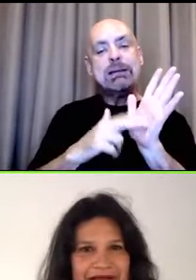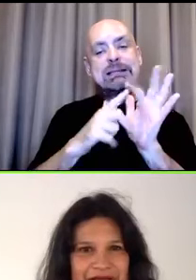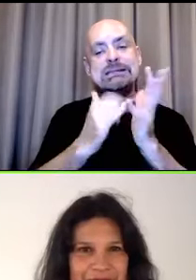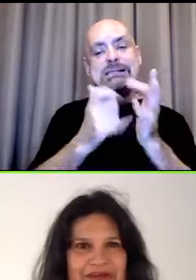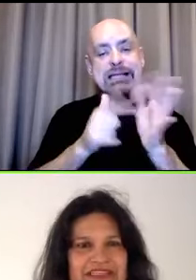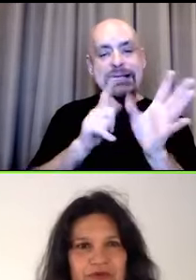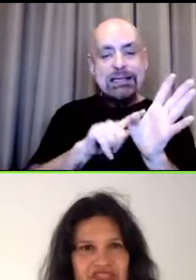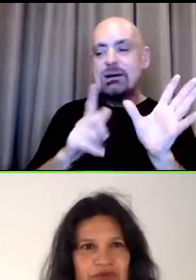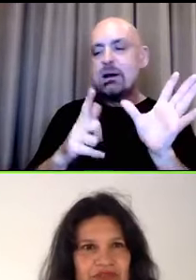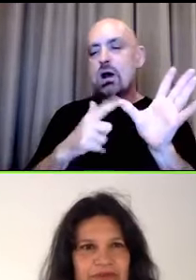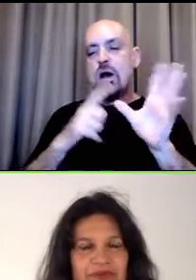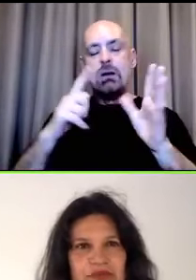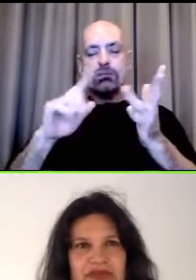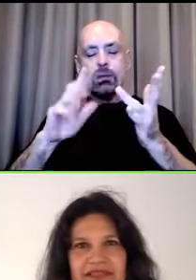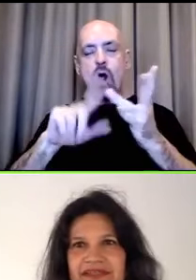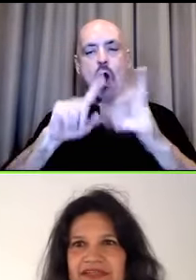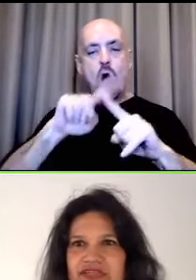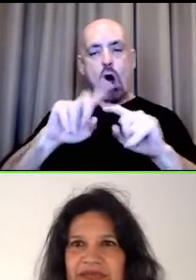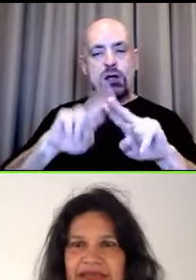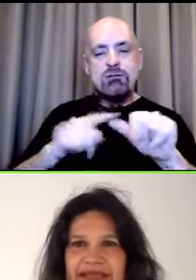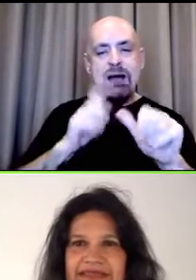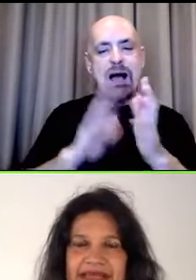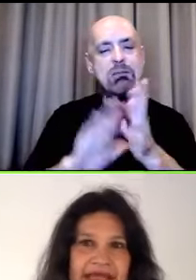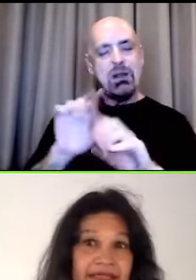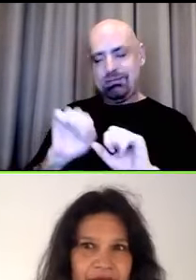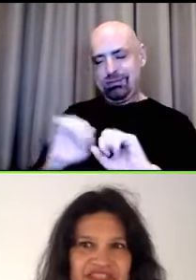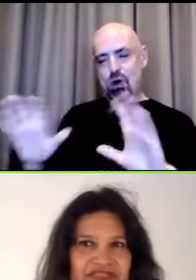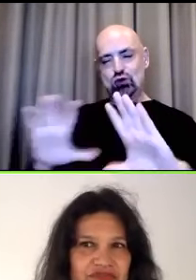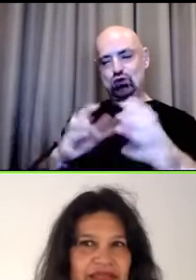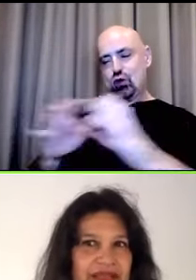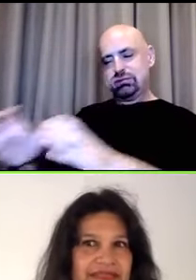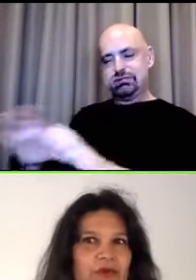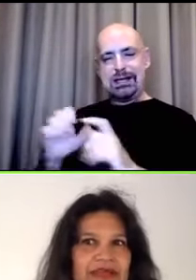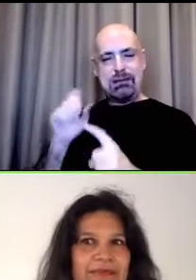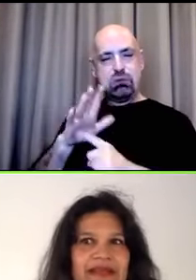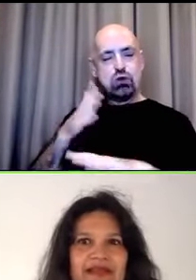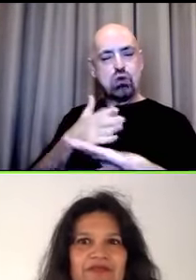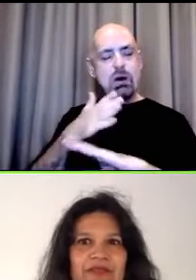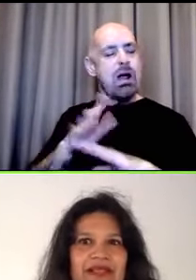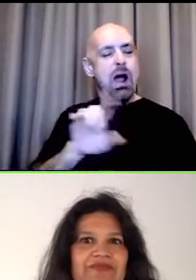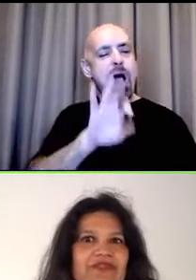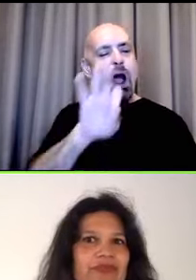. There are a number of questions that have all de been raised in the Q and A and